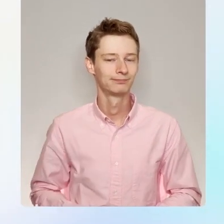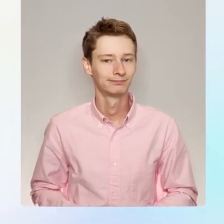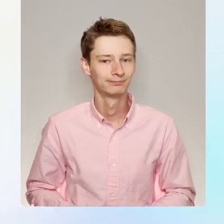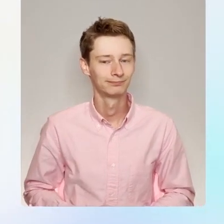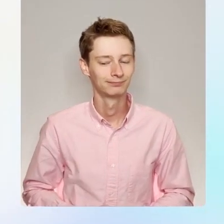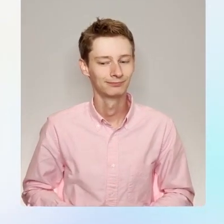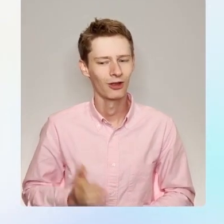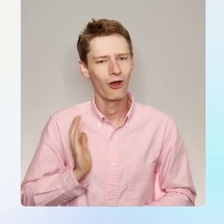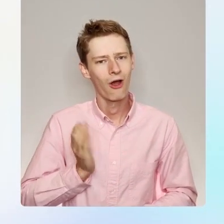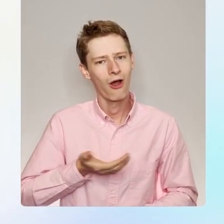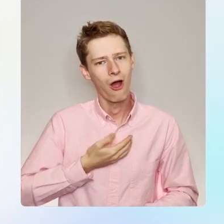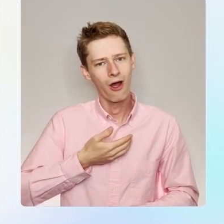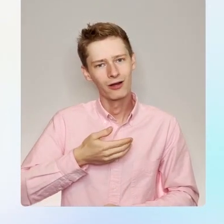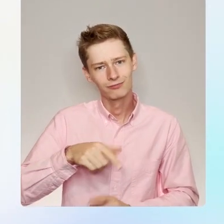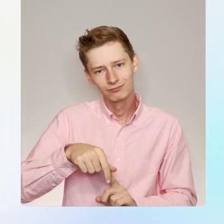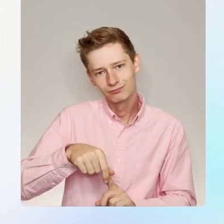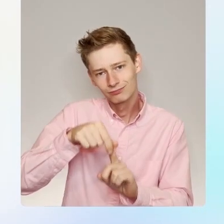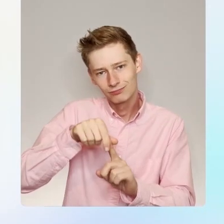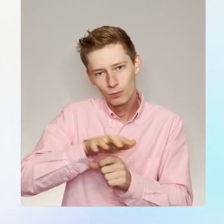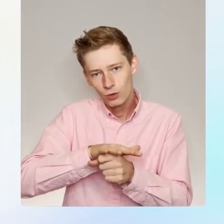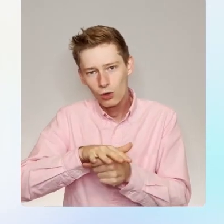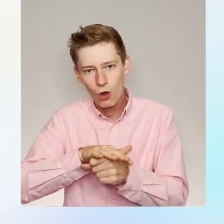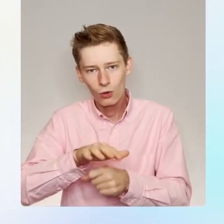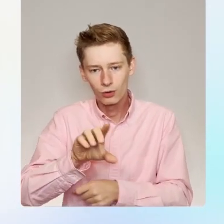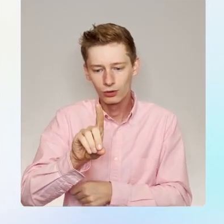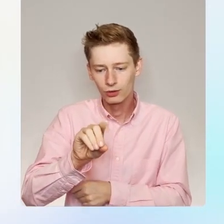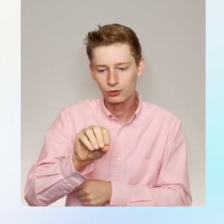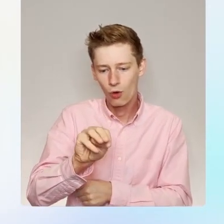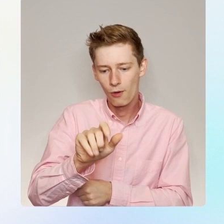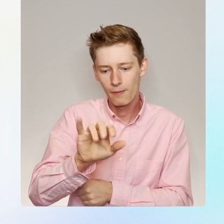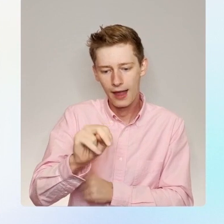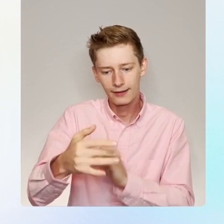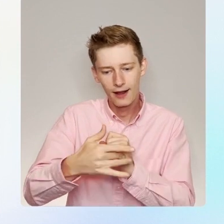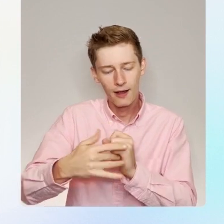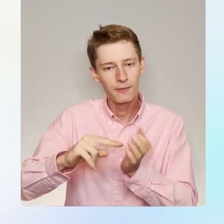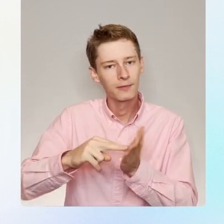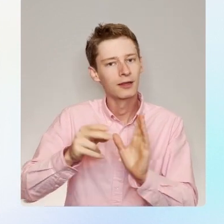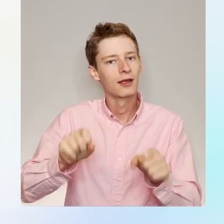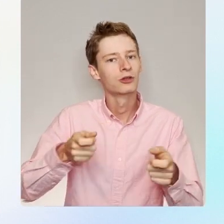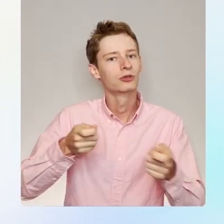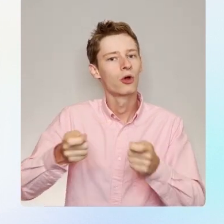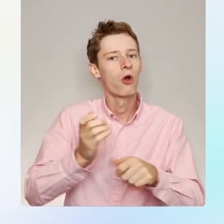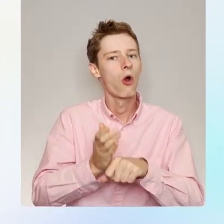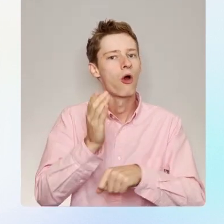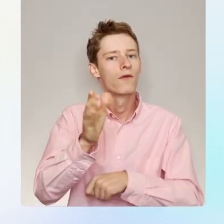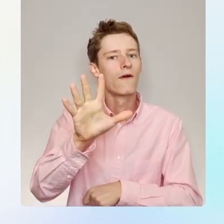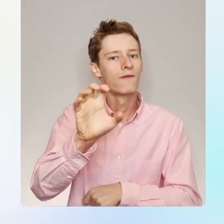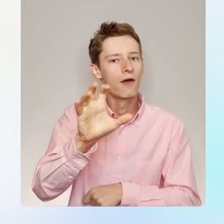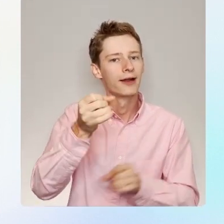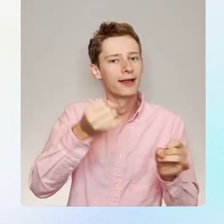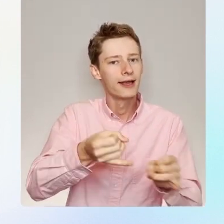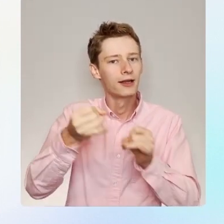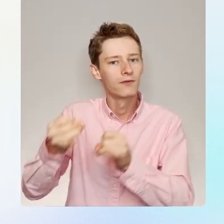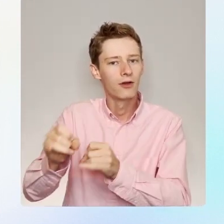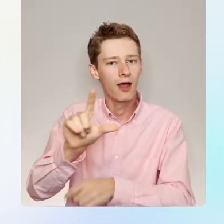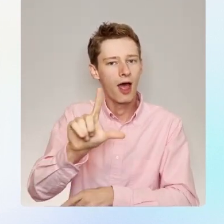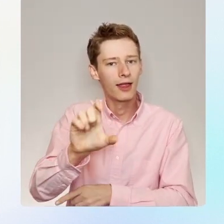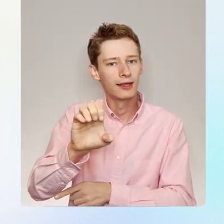Our specialized local dimming technology allows us to control over 500 individual LED blocks independently